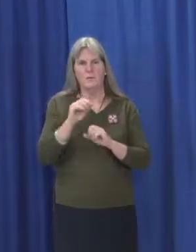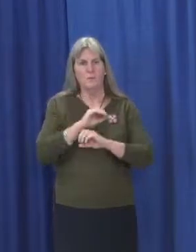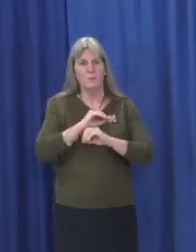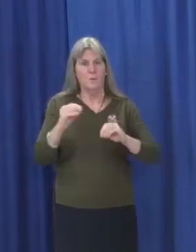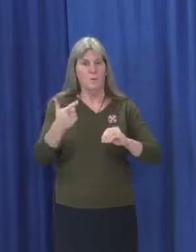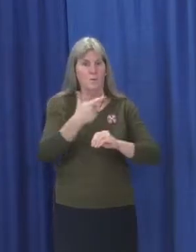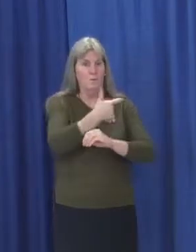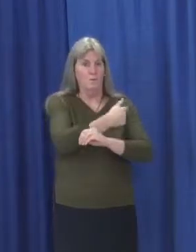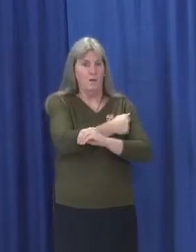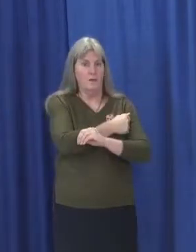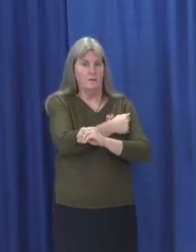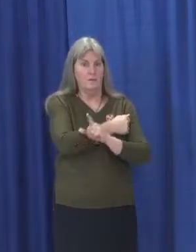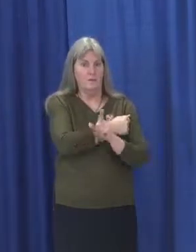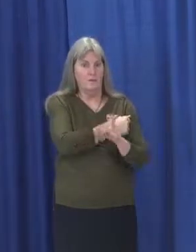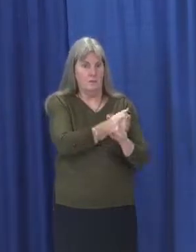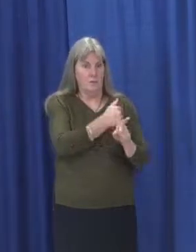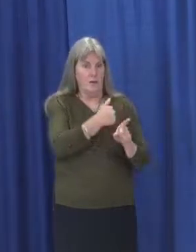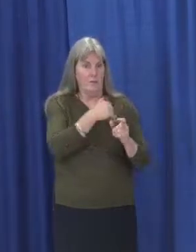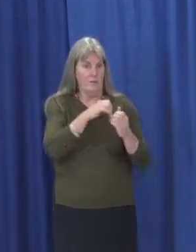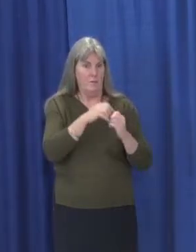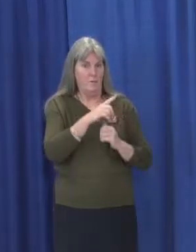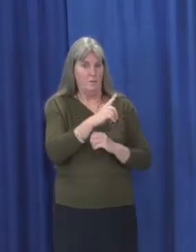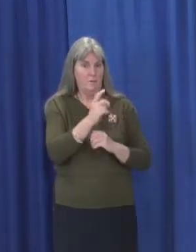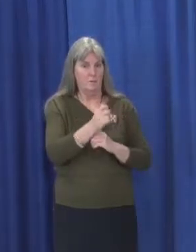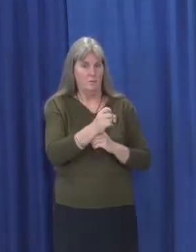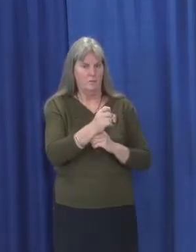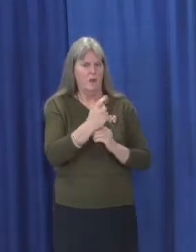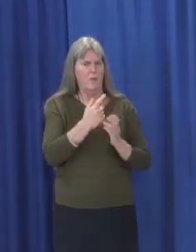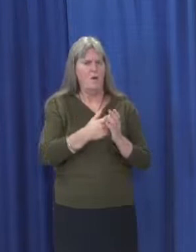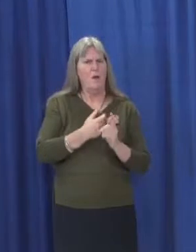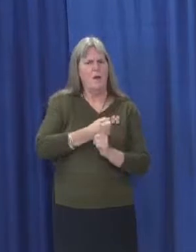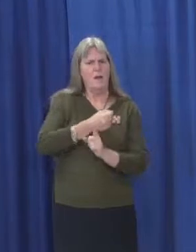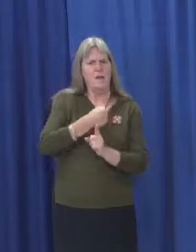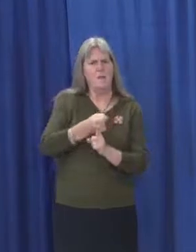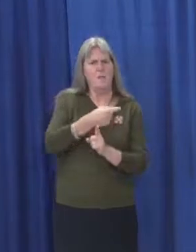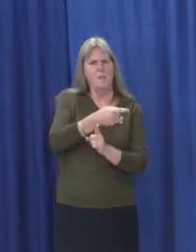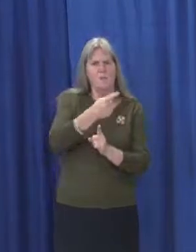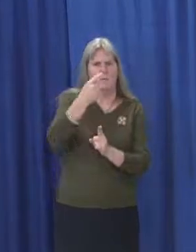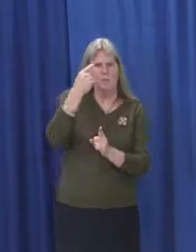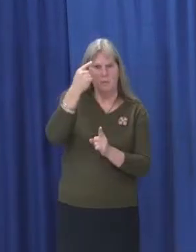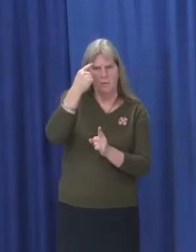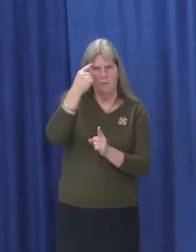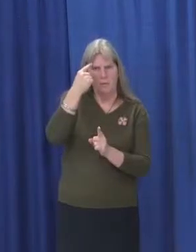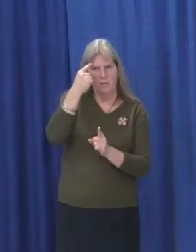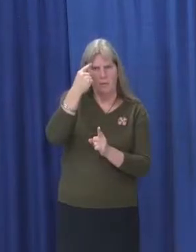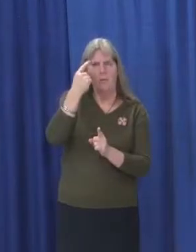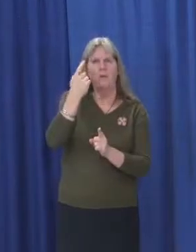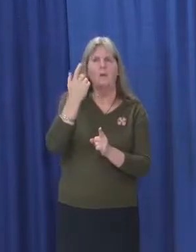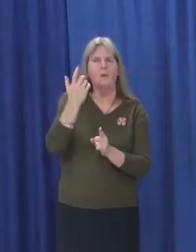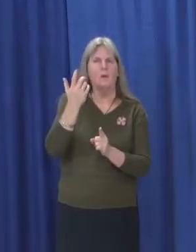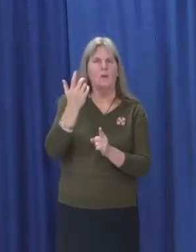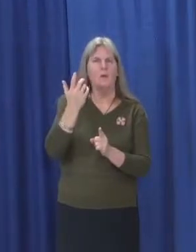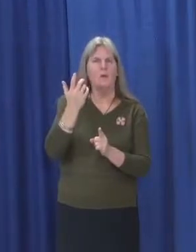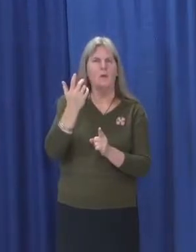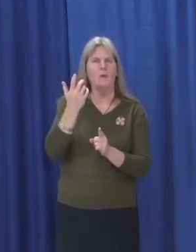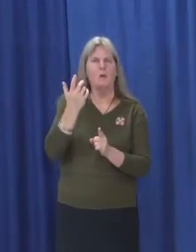vaccinated at this point and what kind of impact is it going to have on education and the